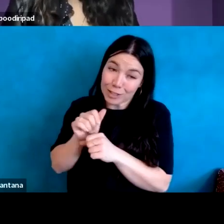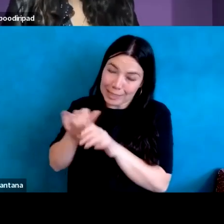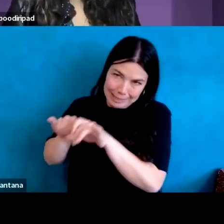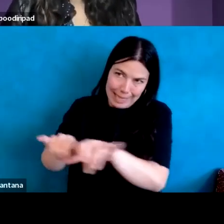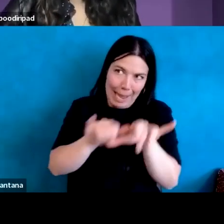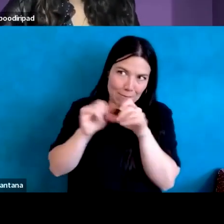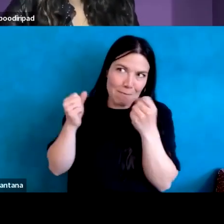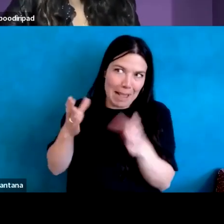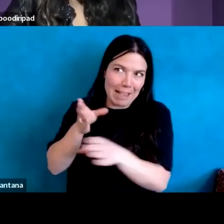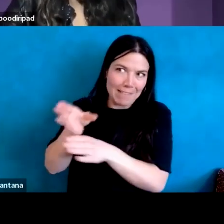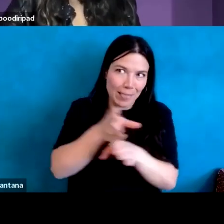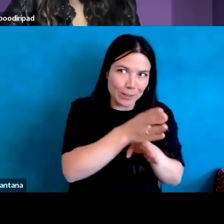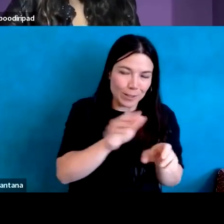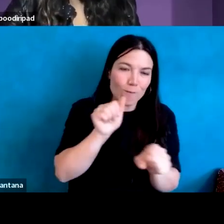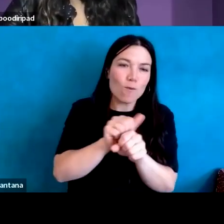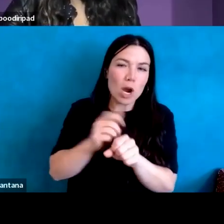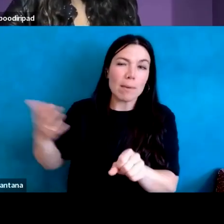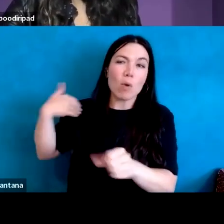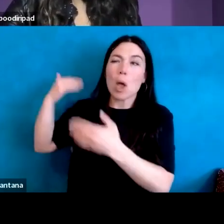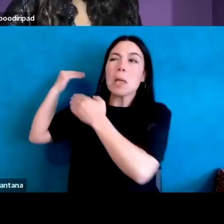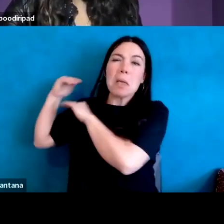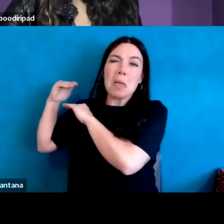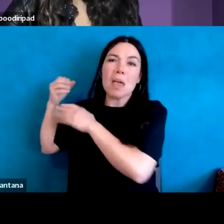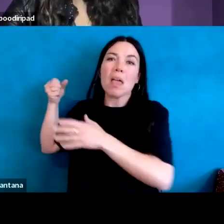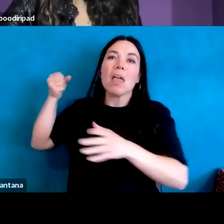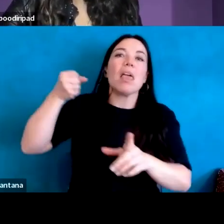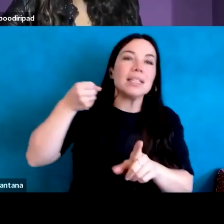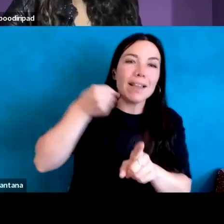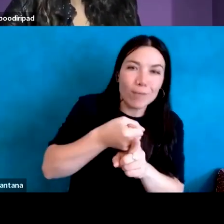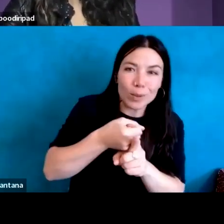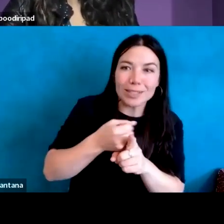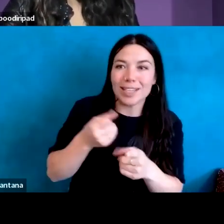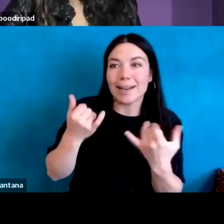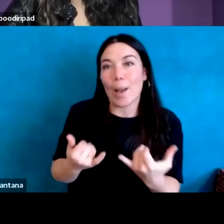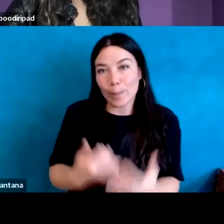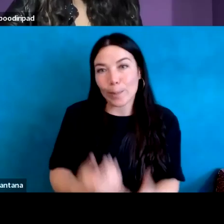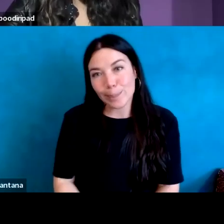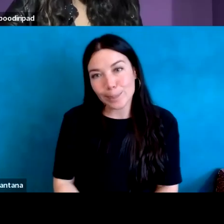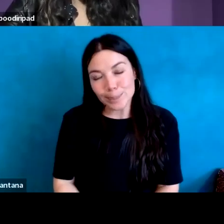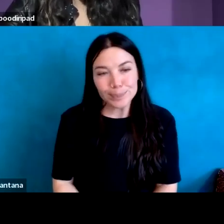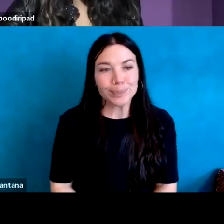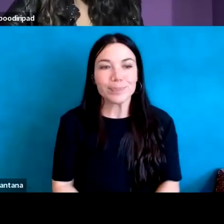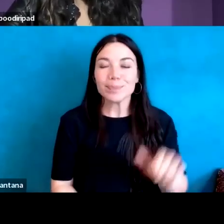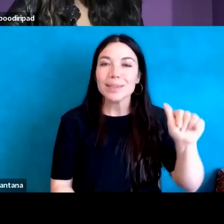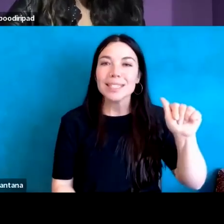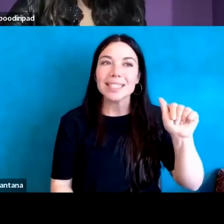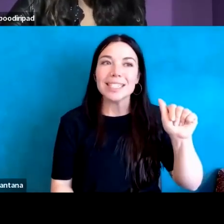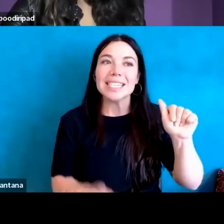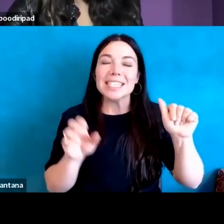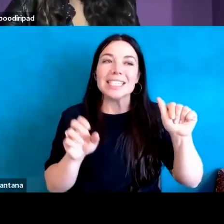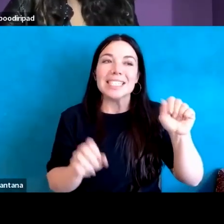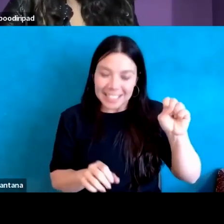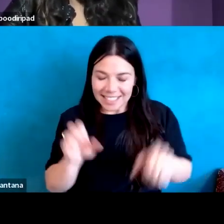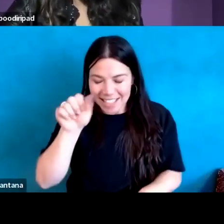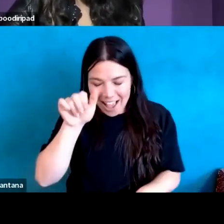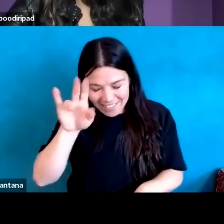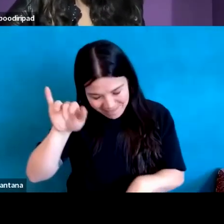That is a really great note, I think, to end on, you know,